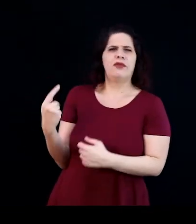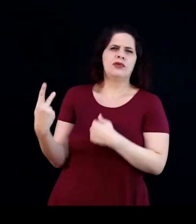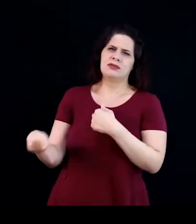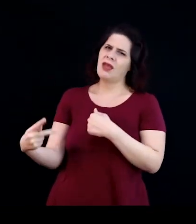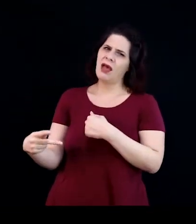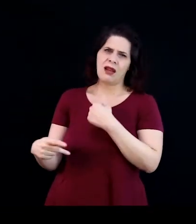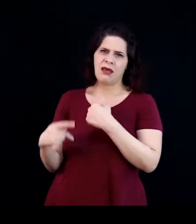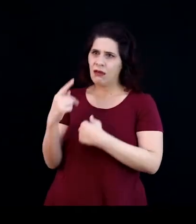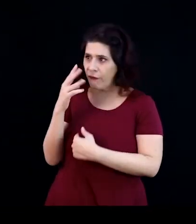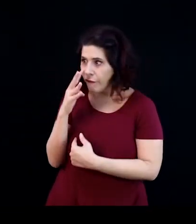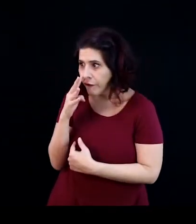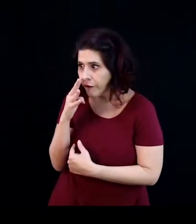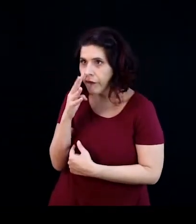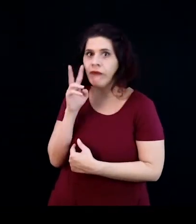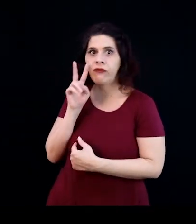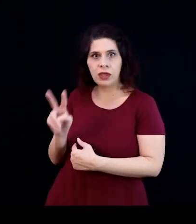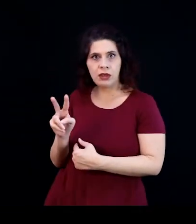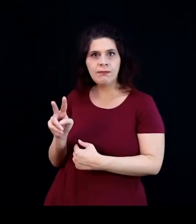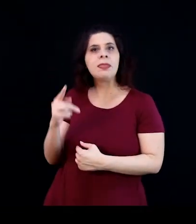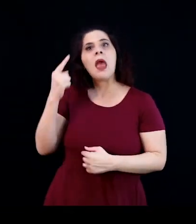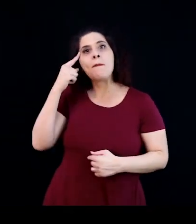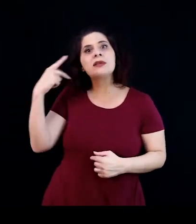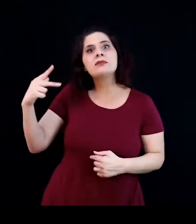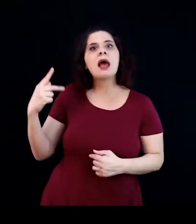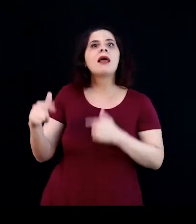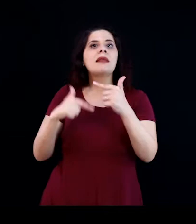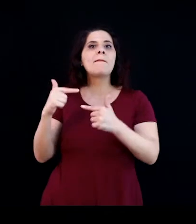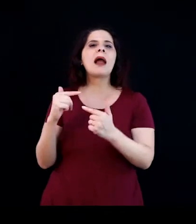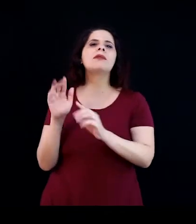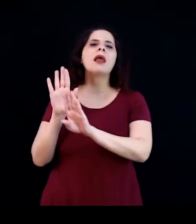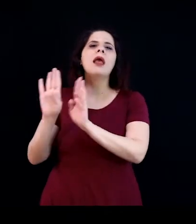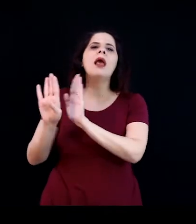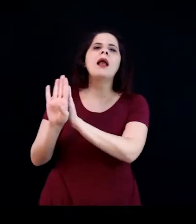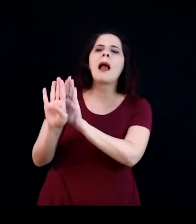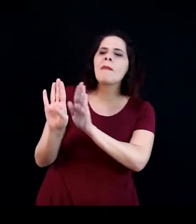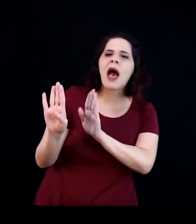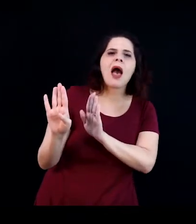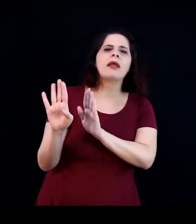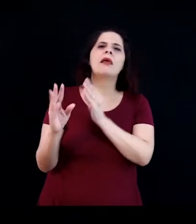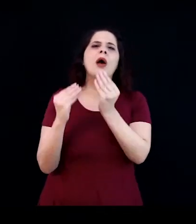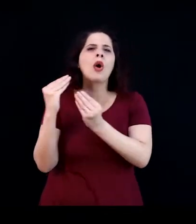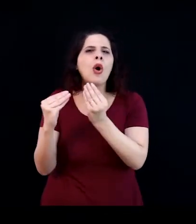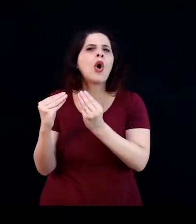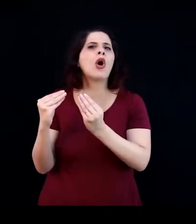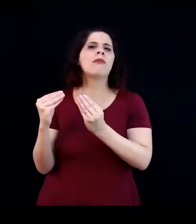And I think the layering she made seemed to be full of potential.